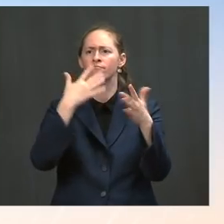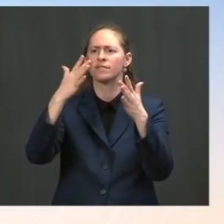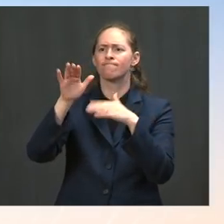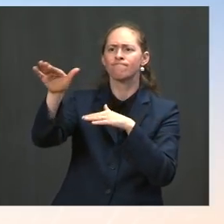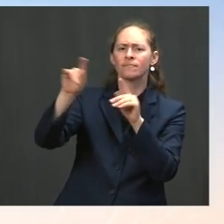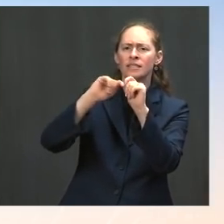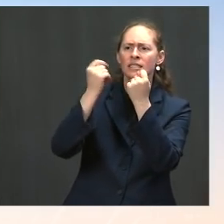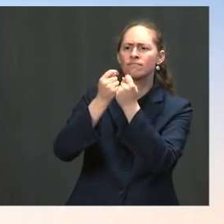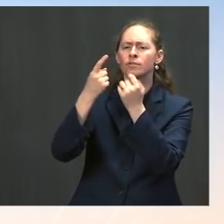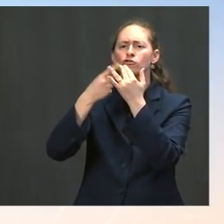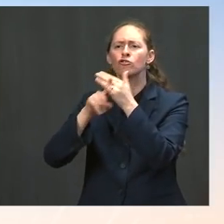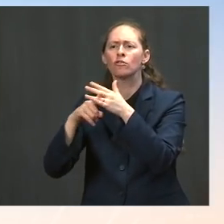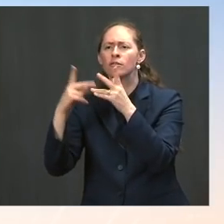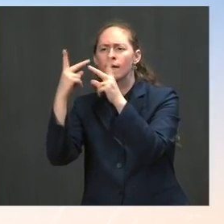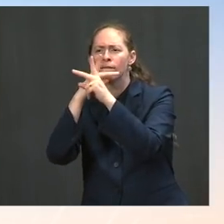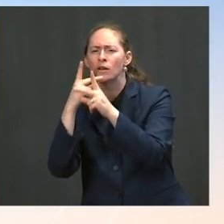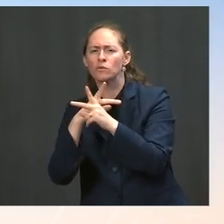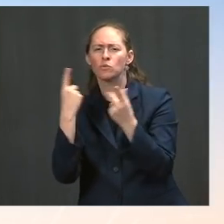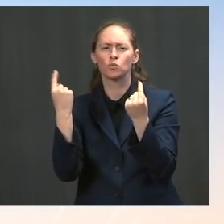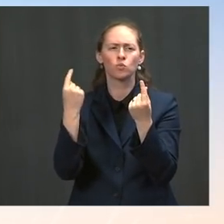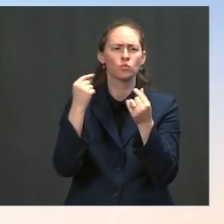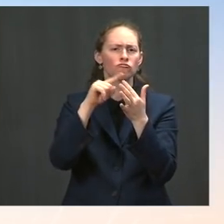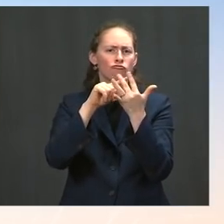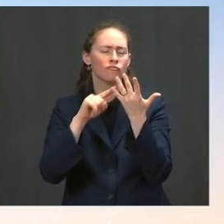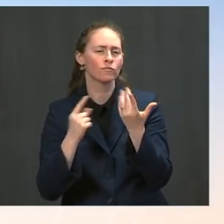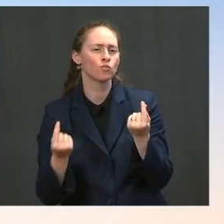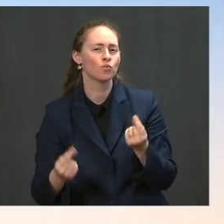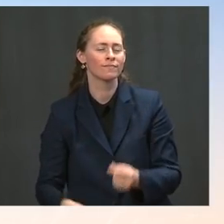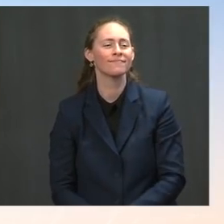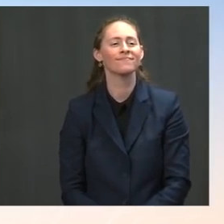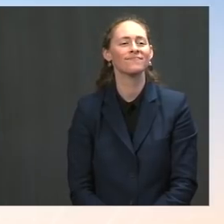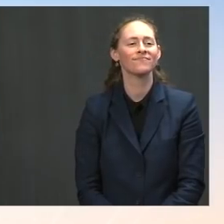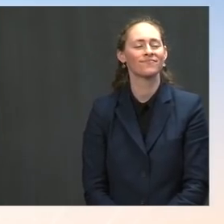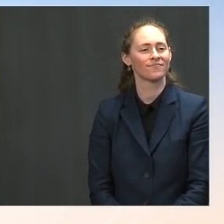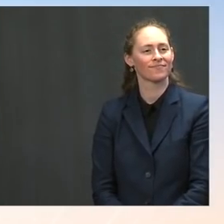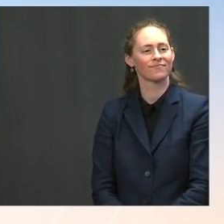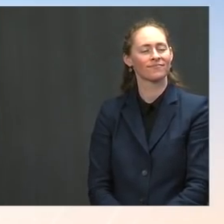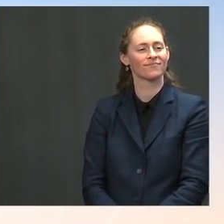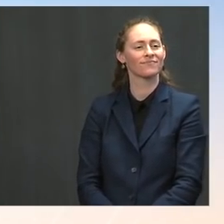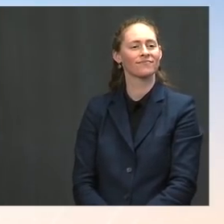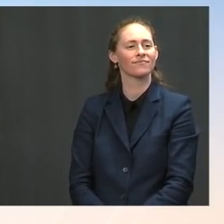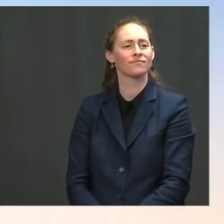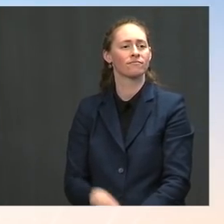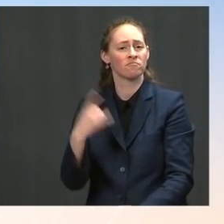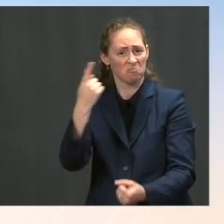Go ahead. The Press: Does the White House believe it has enough votes -- that people have enough votes